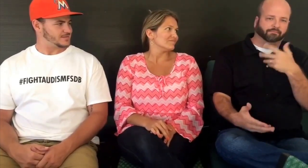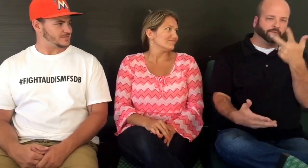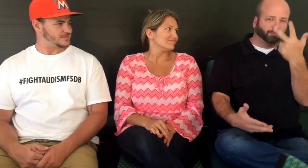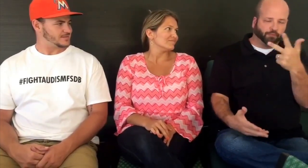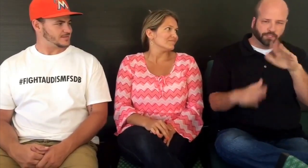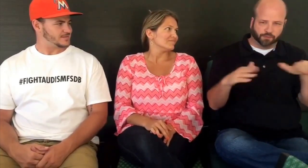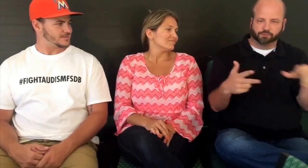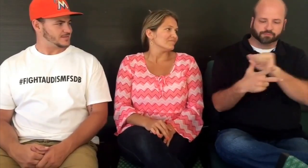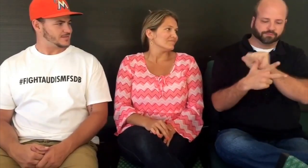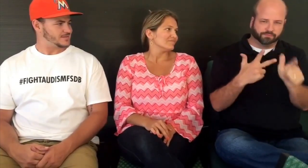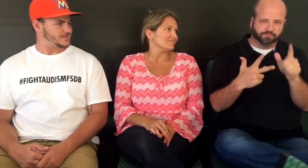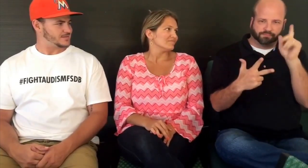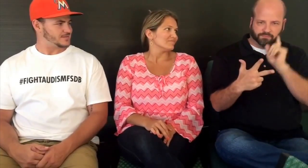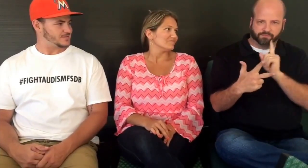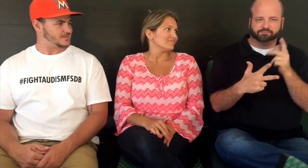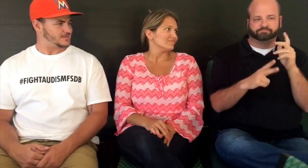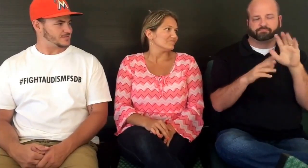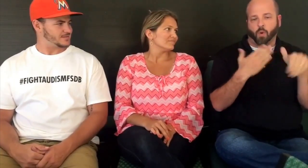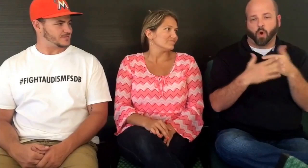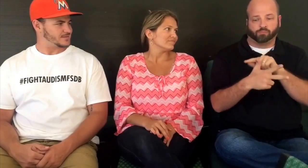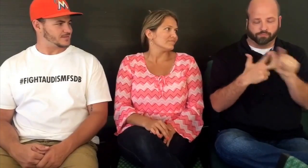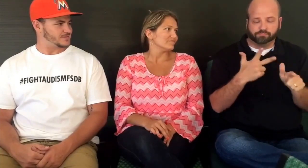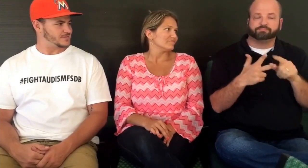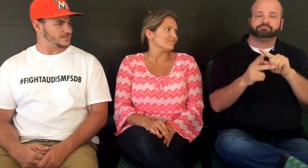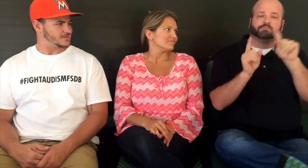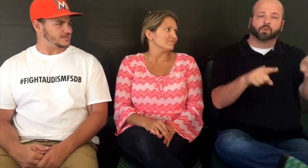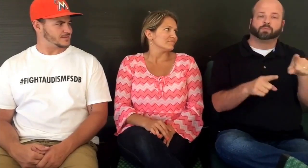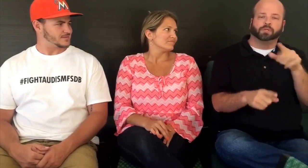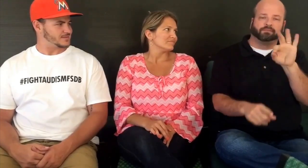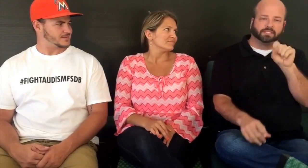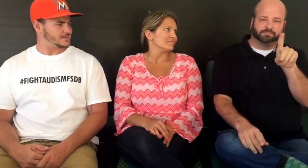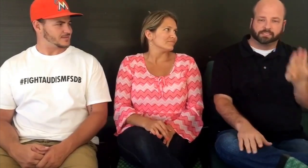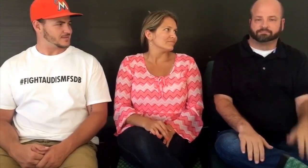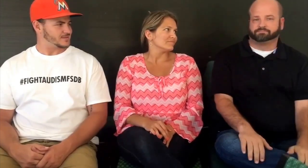I have three children, all of them are Deaf and all three go to FSDB.